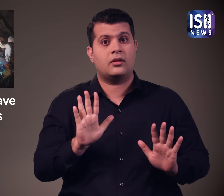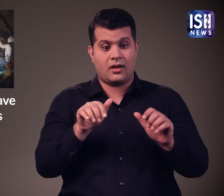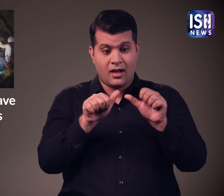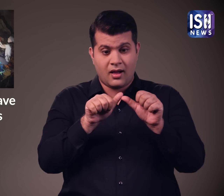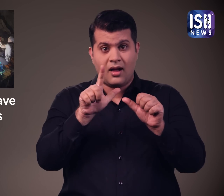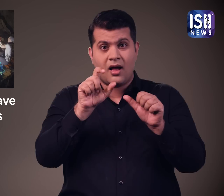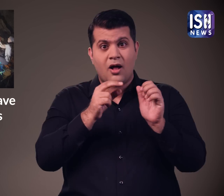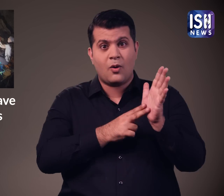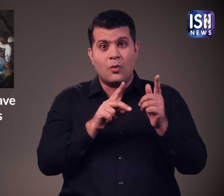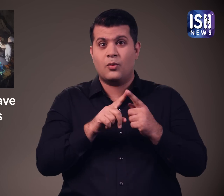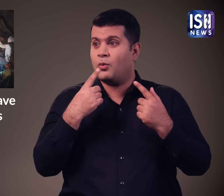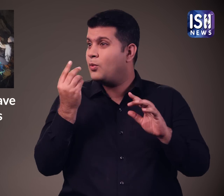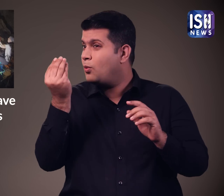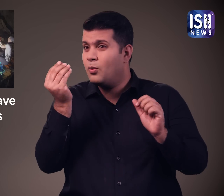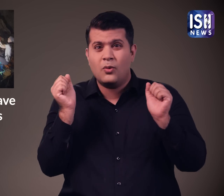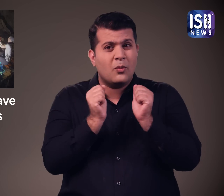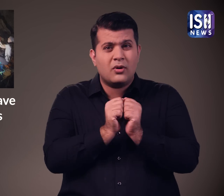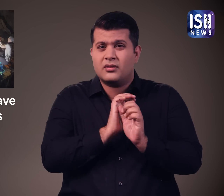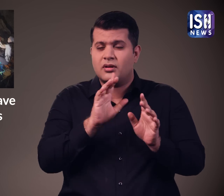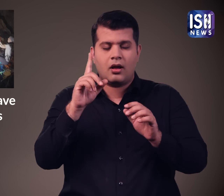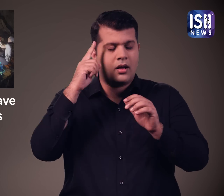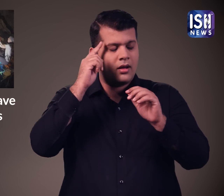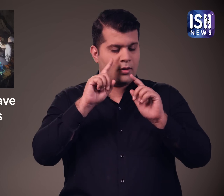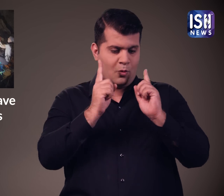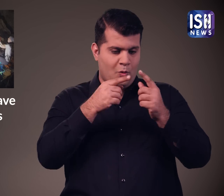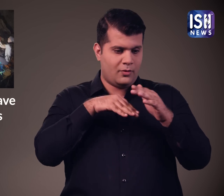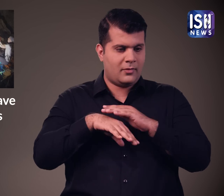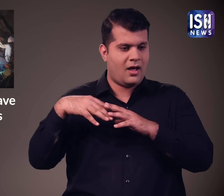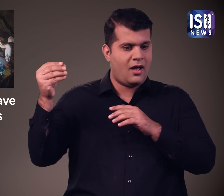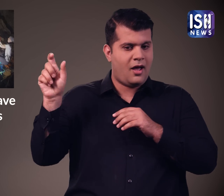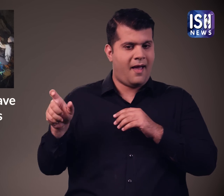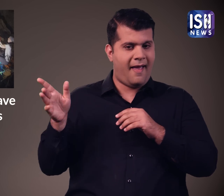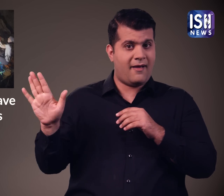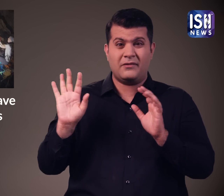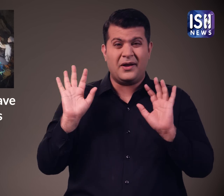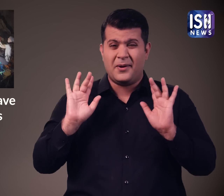Alone means, just by yourself. Nobody would be outside your room also.